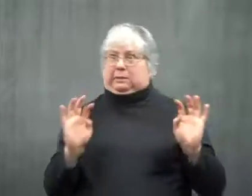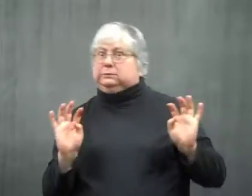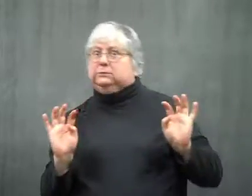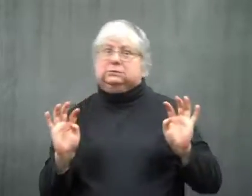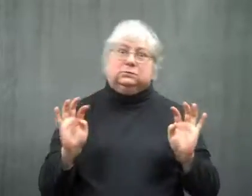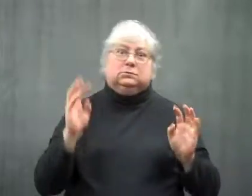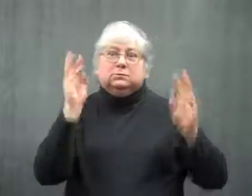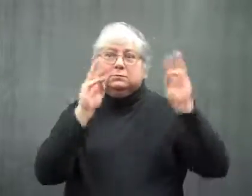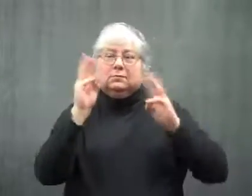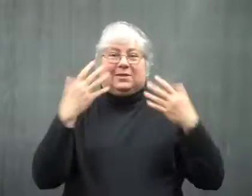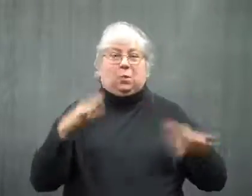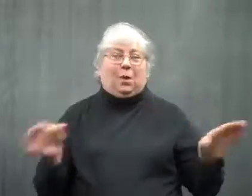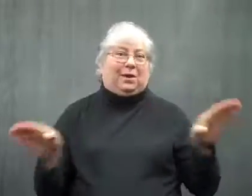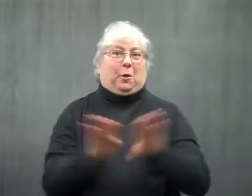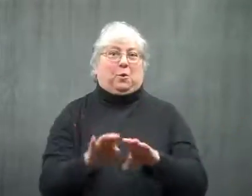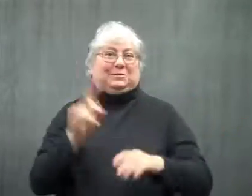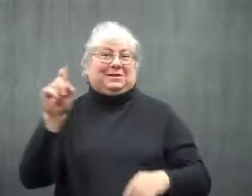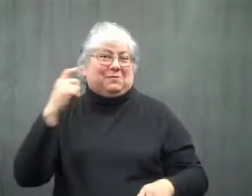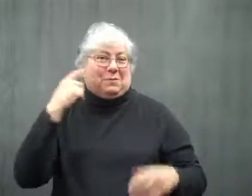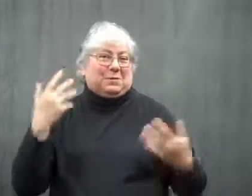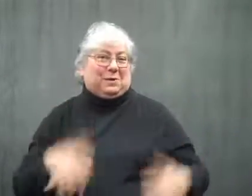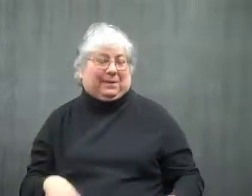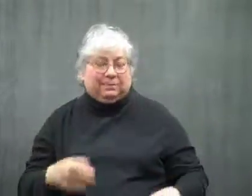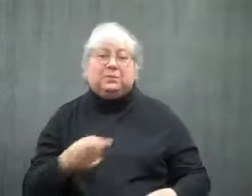People were worried and watching the debates as they didn't want the government to shut down.